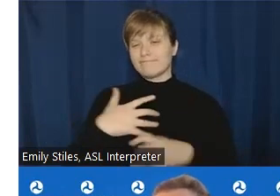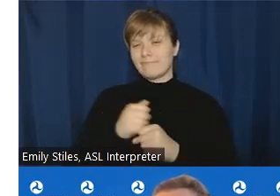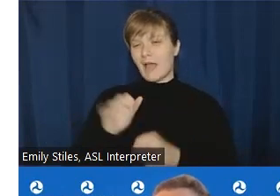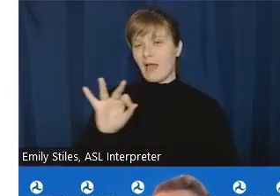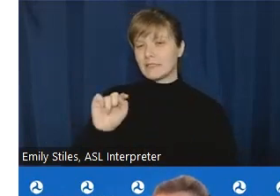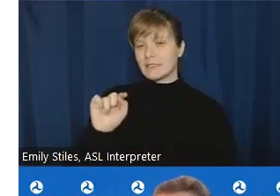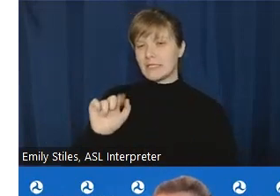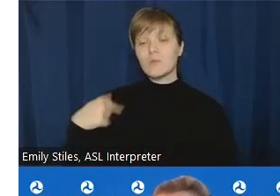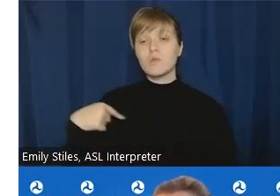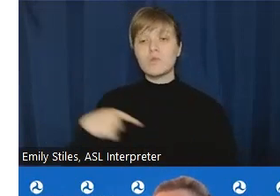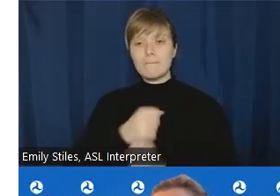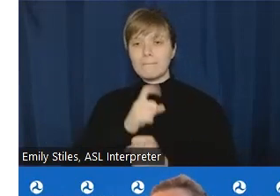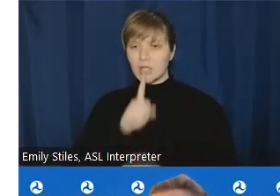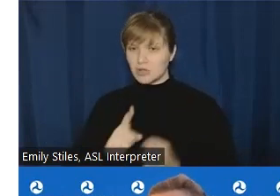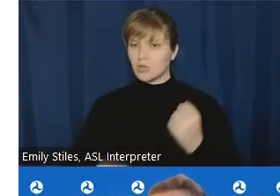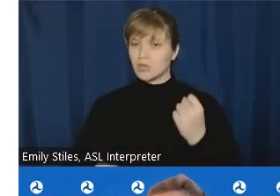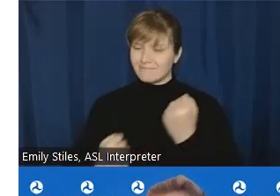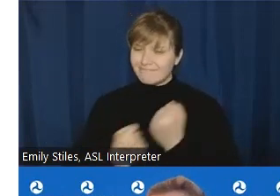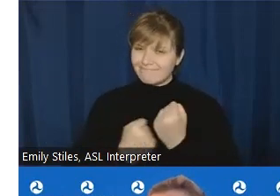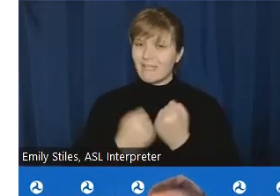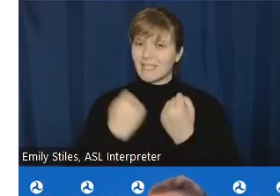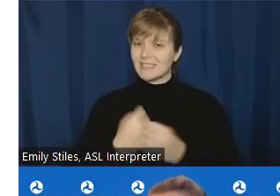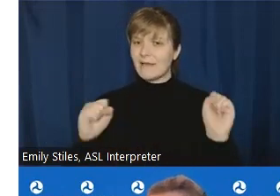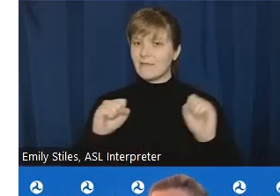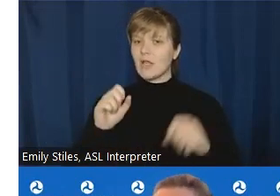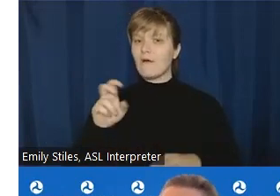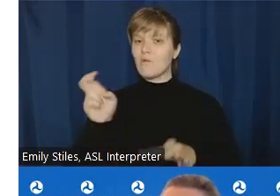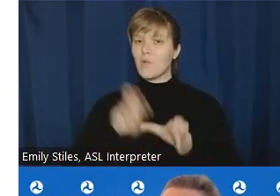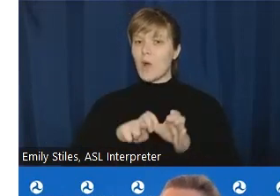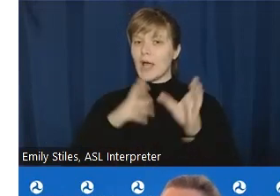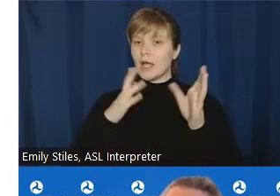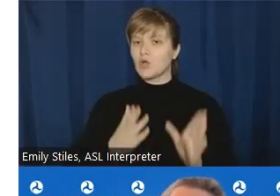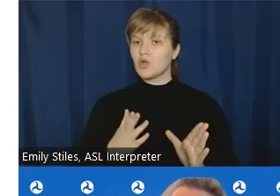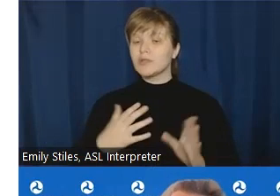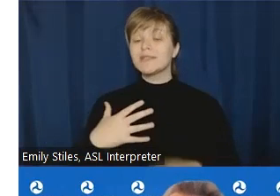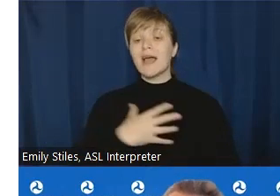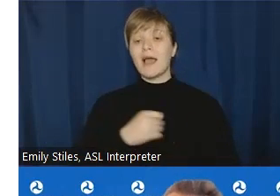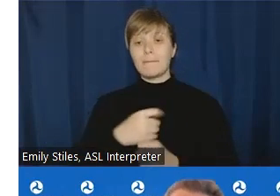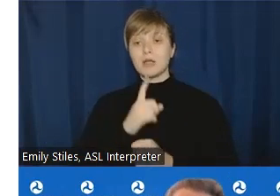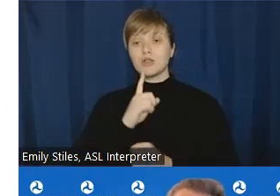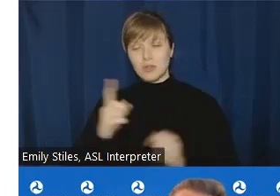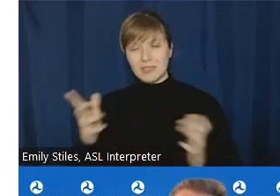safety of riders and provide resources to public transit agencies so they can operate that service.